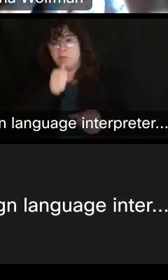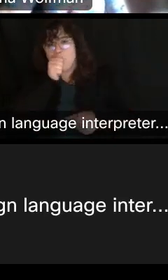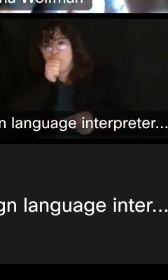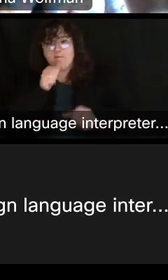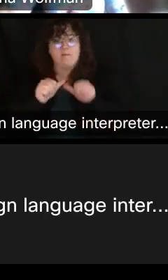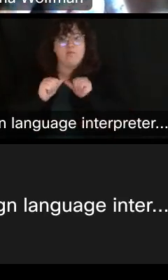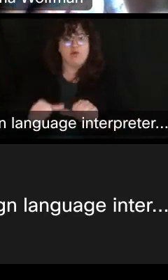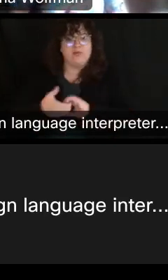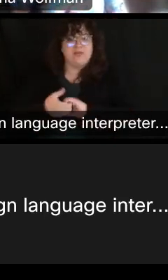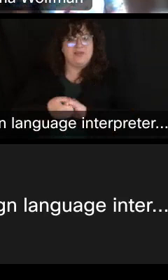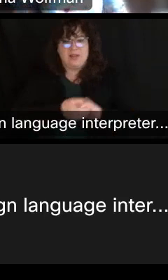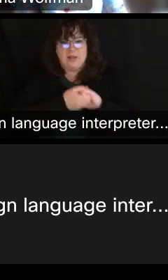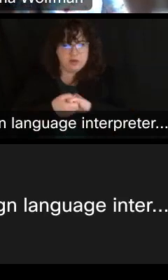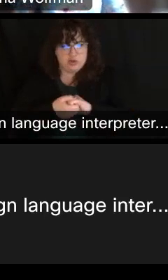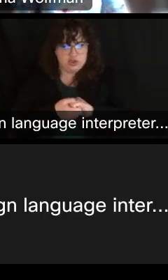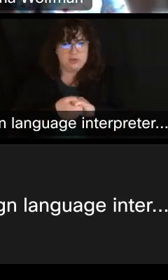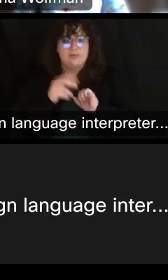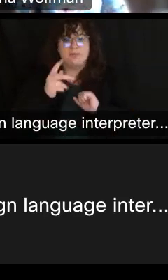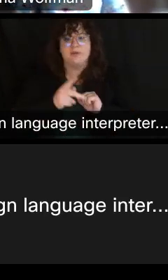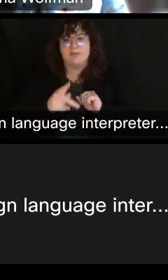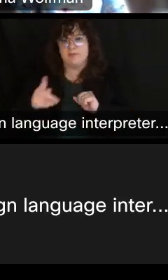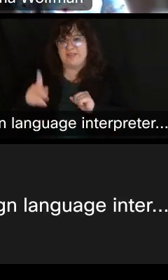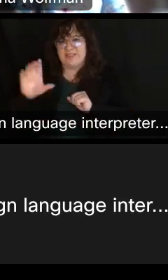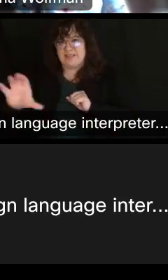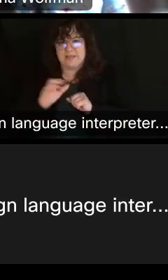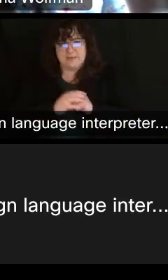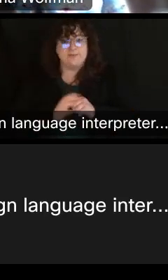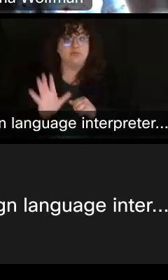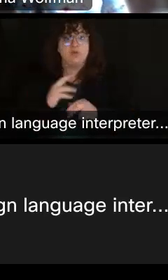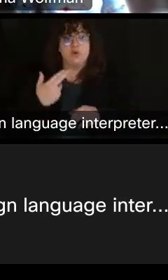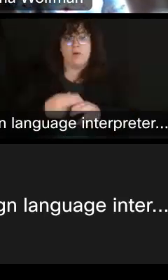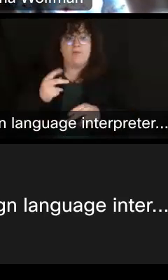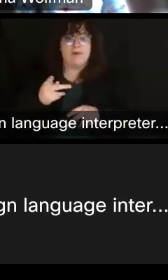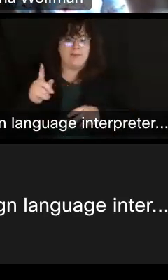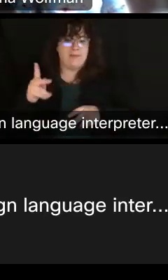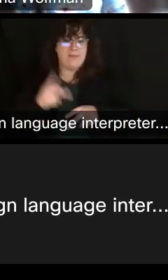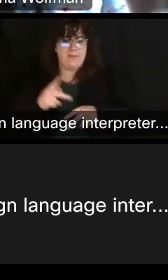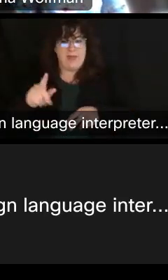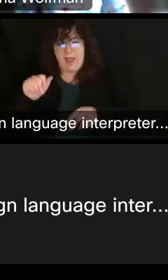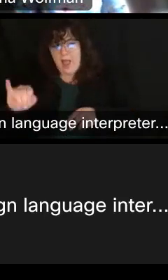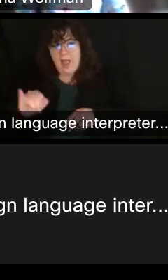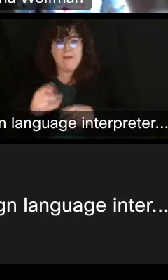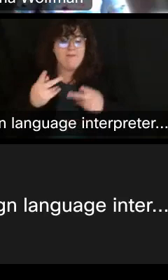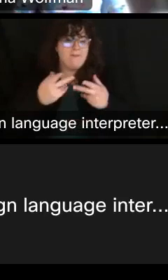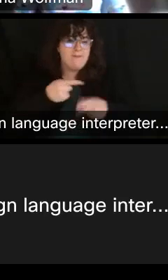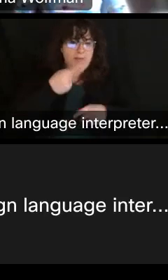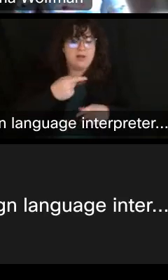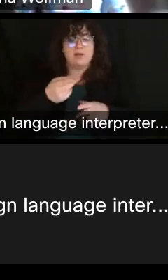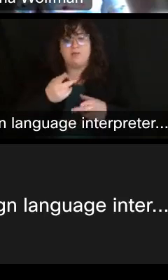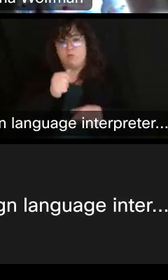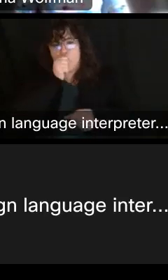which was previously PPAI, or the public private adoption initiative, which is services available